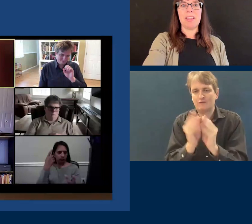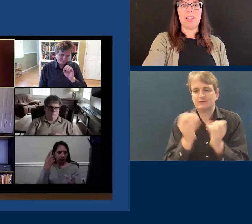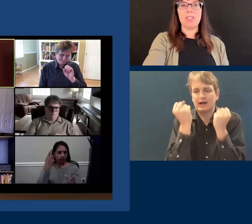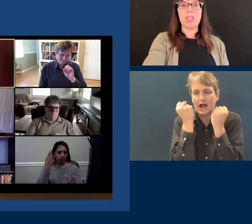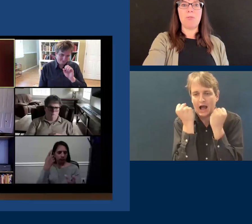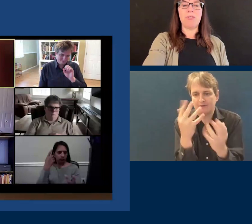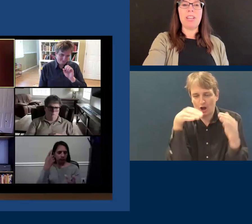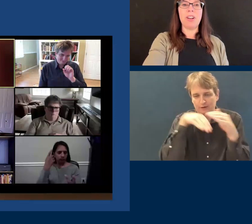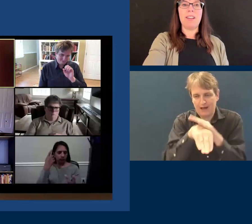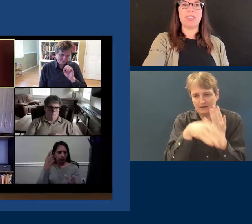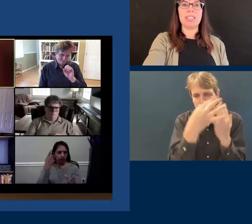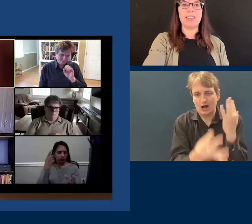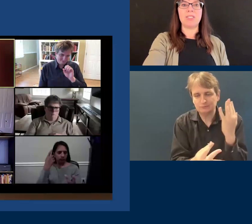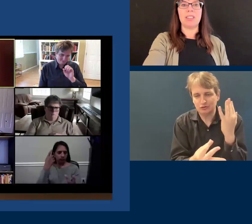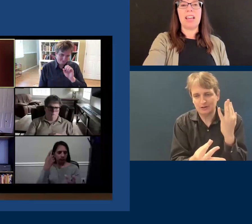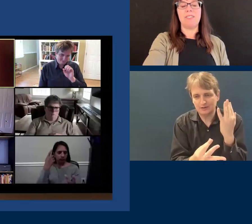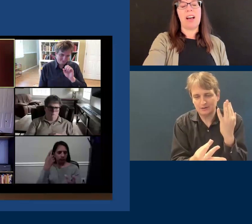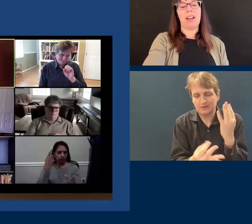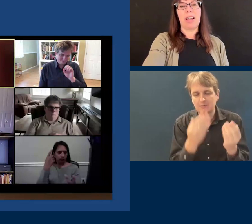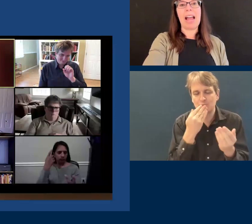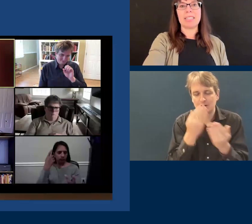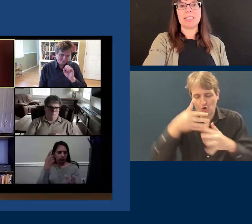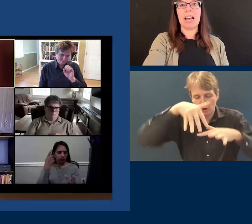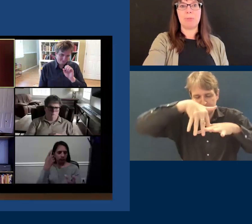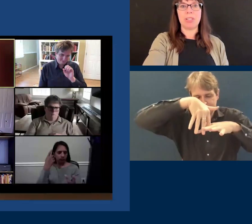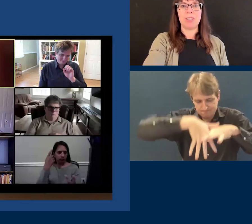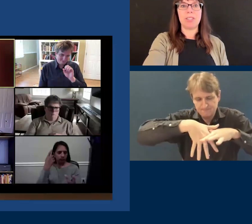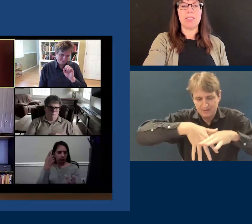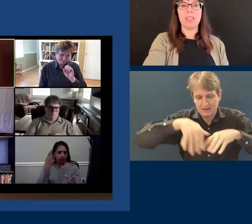So for videoconferencing, there's a lot of access options.